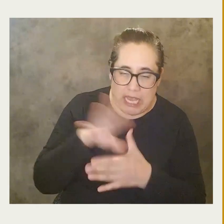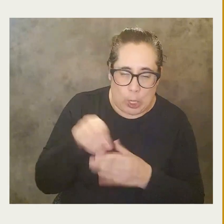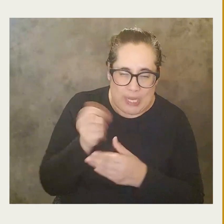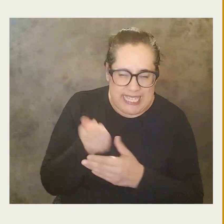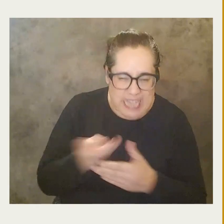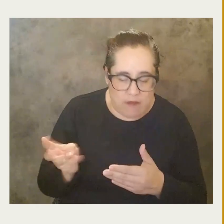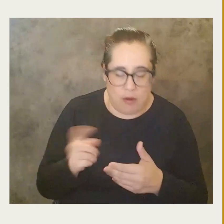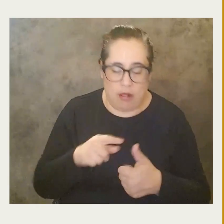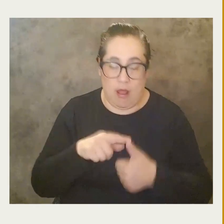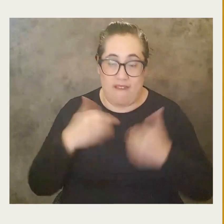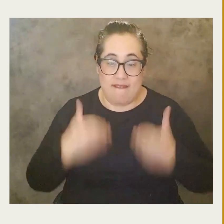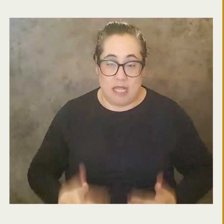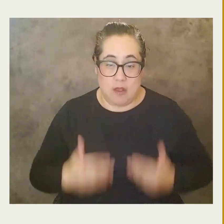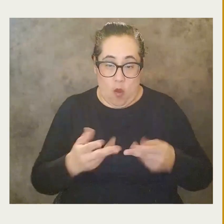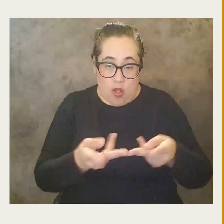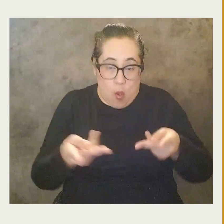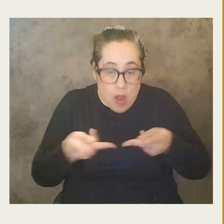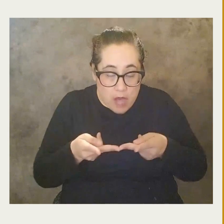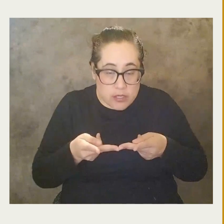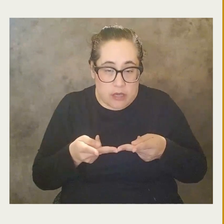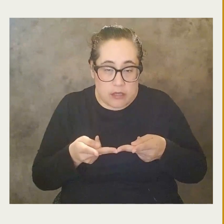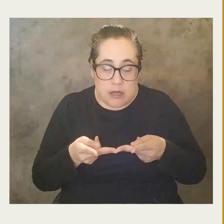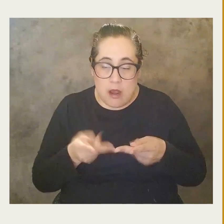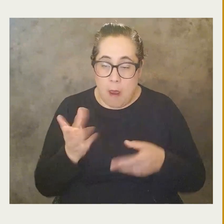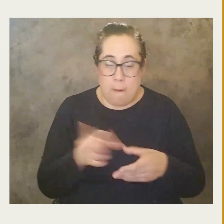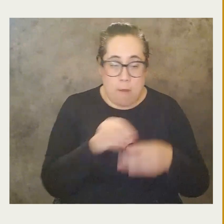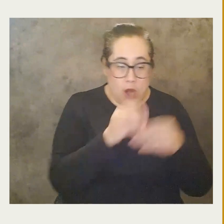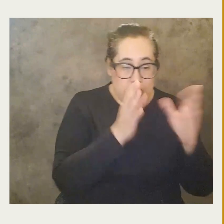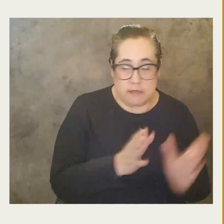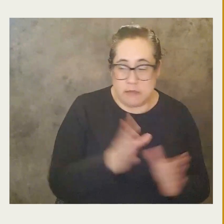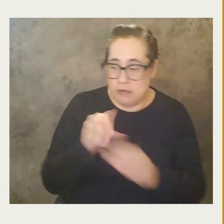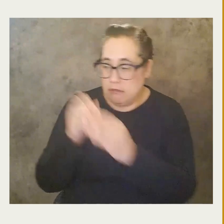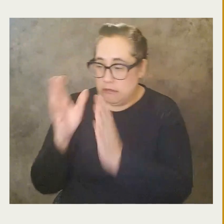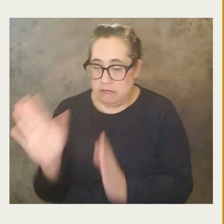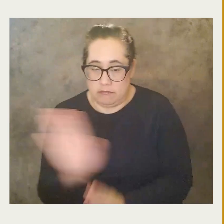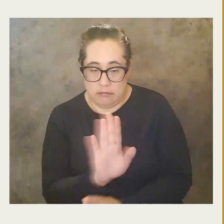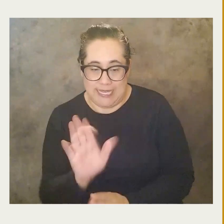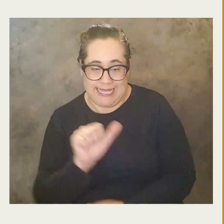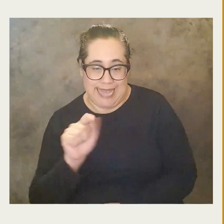including physical location, participant status,